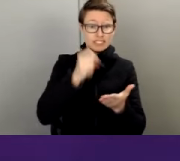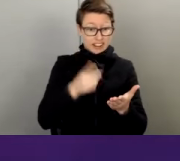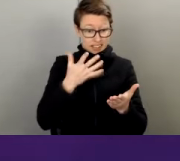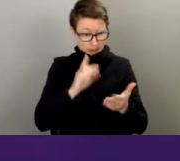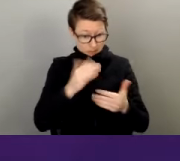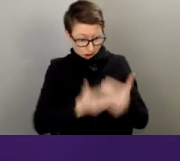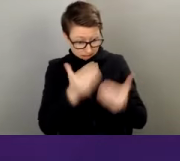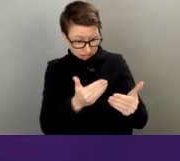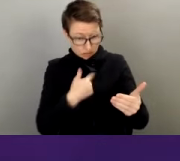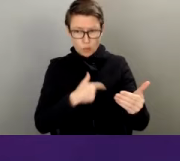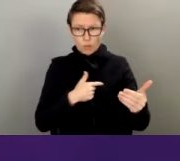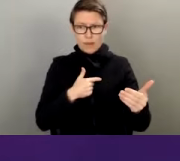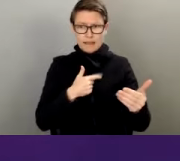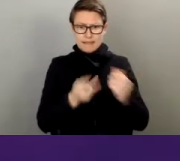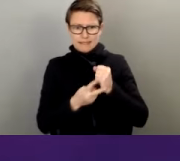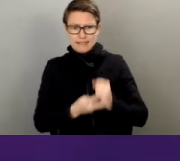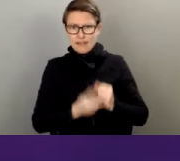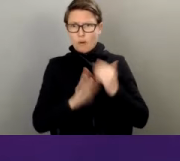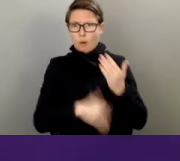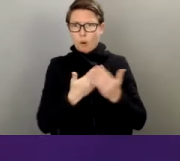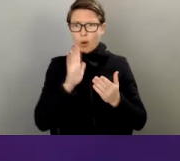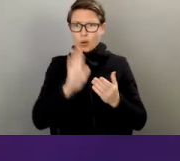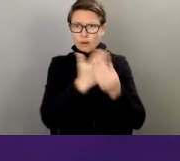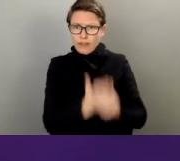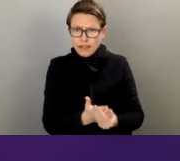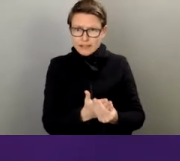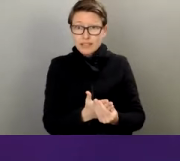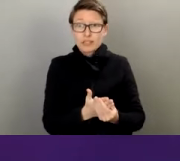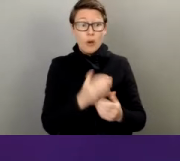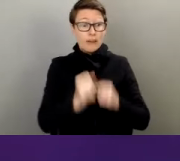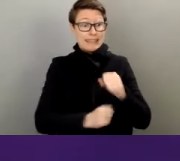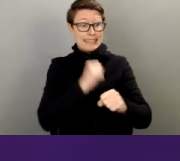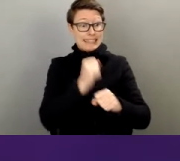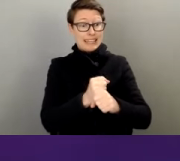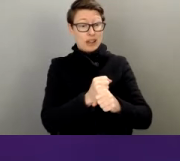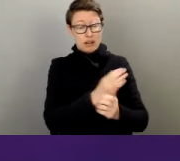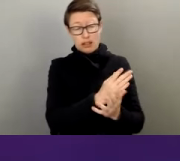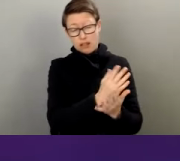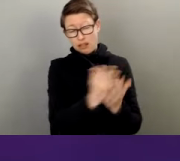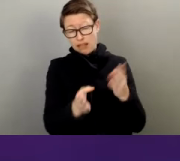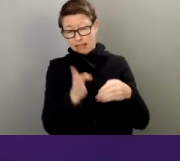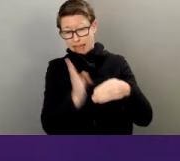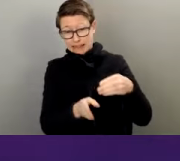So if at the end of the year, when they call records and they request them, they have to have specific information.